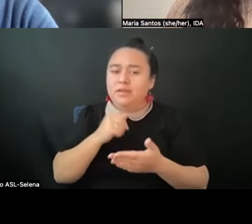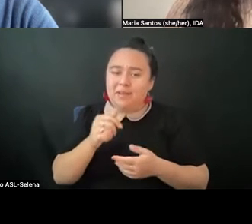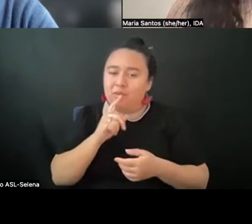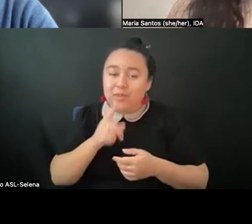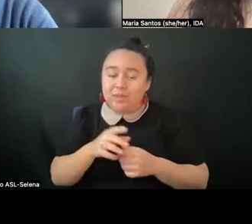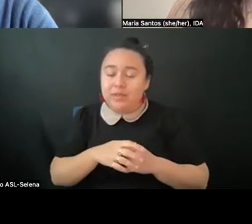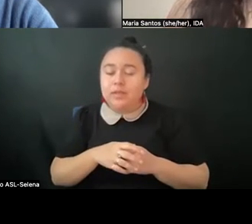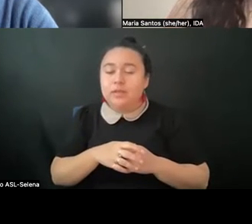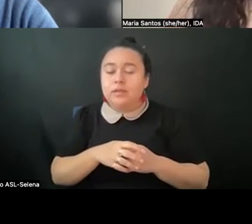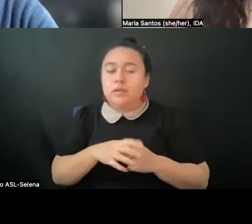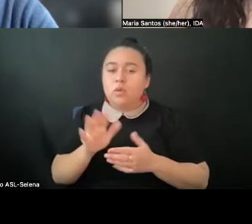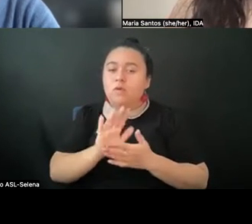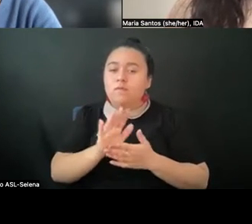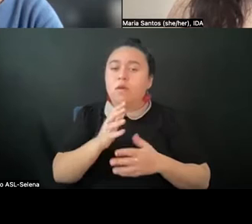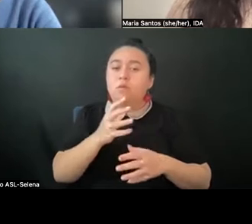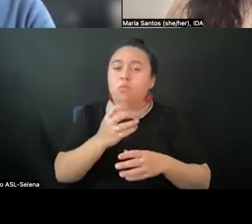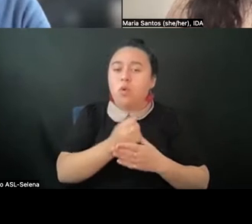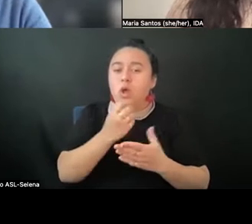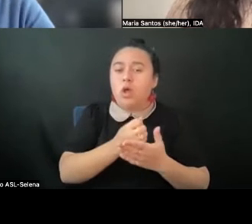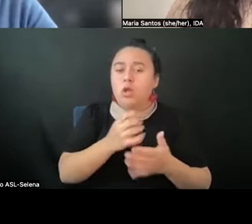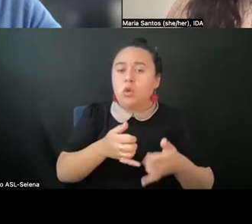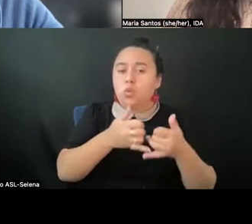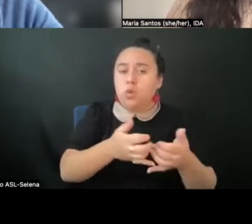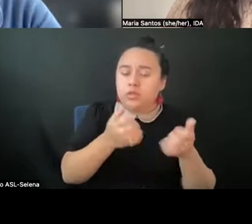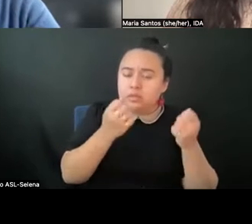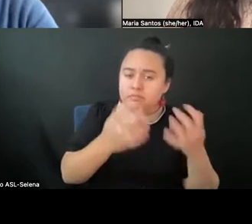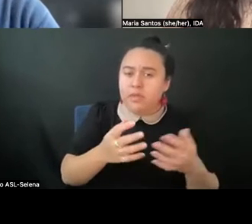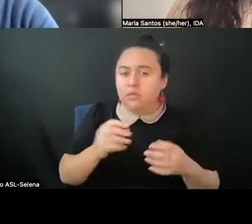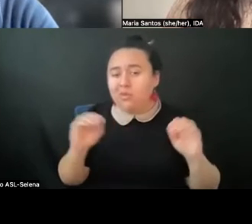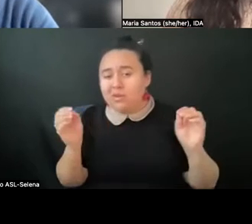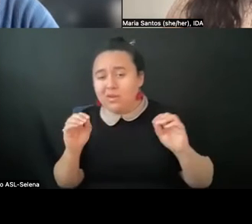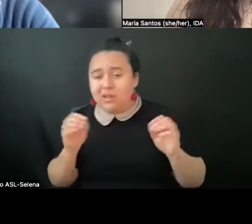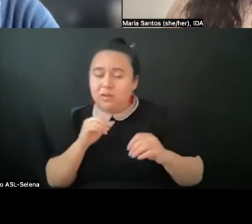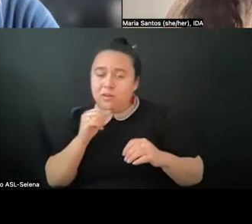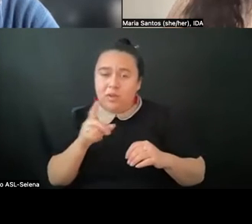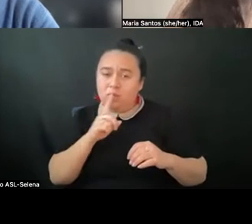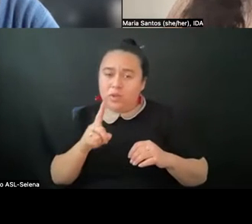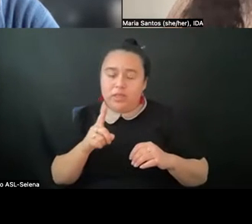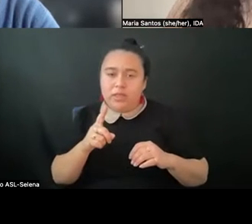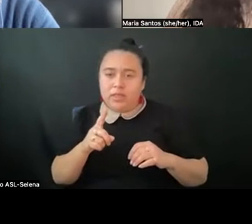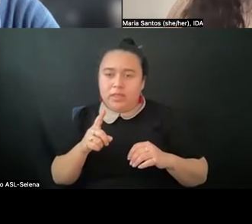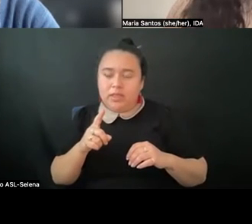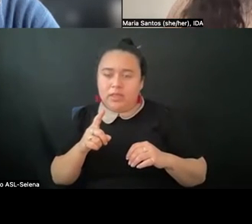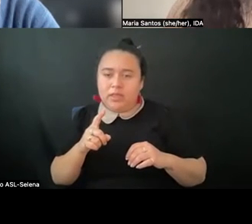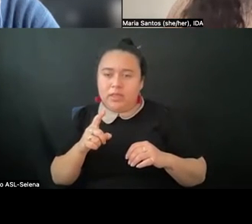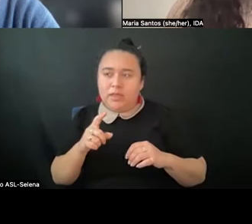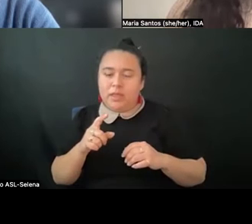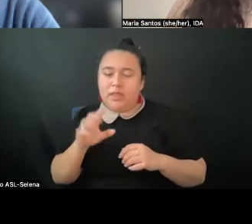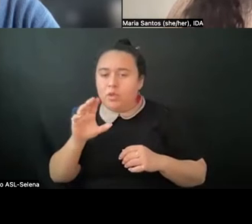Whether your films won a lot of awards or hasn't won any awards, that is not really one of our main criteria in terms of judging the film.